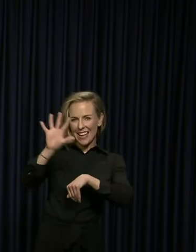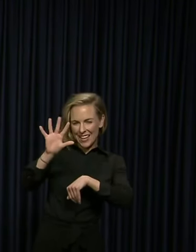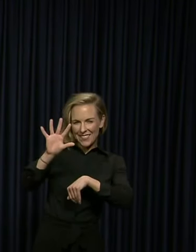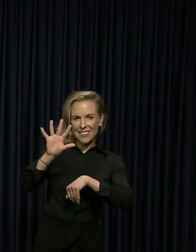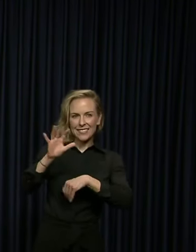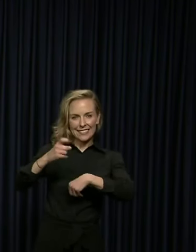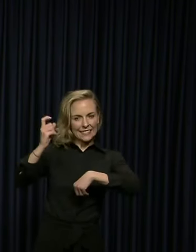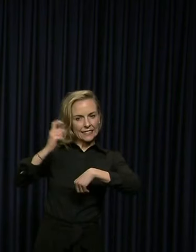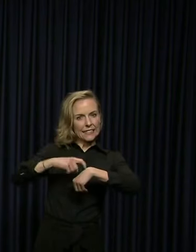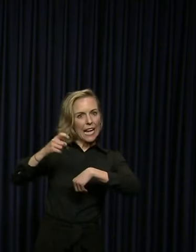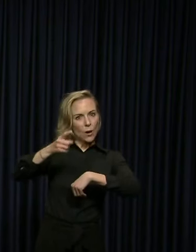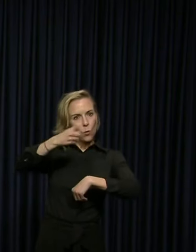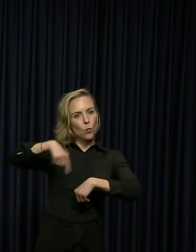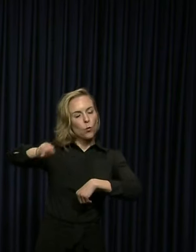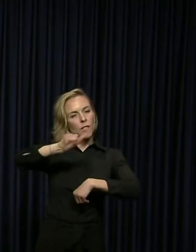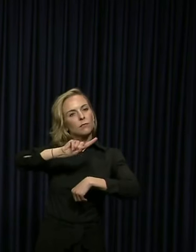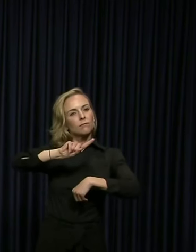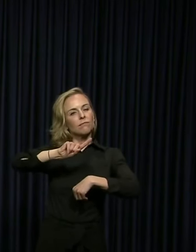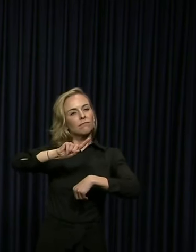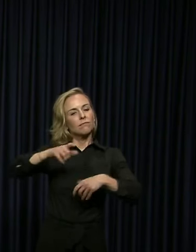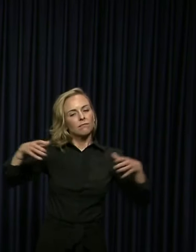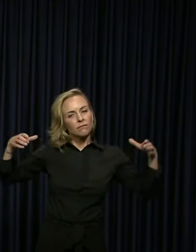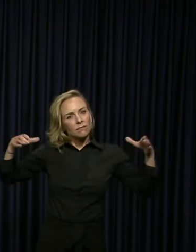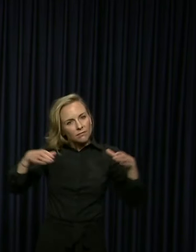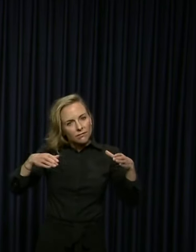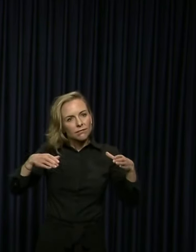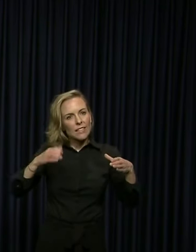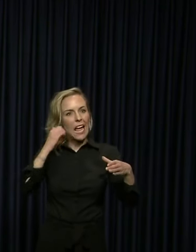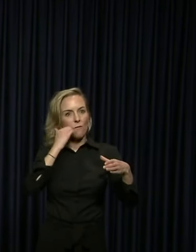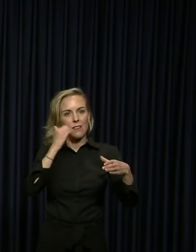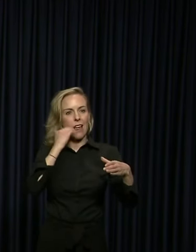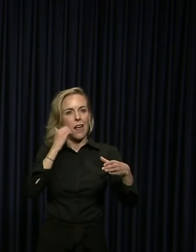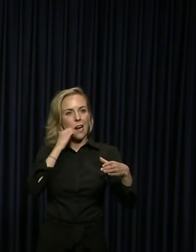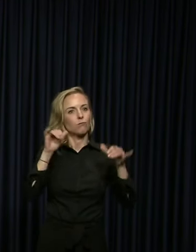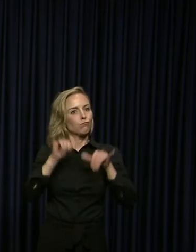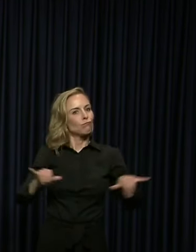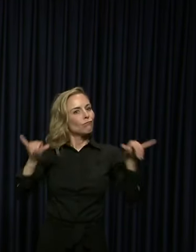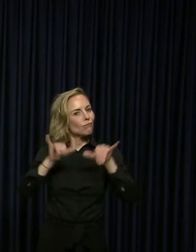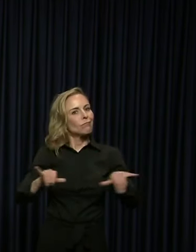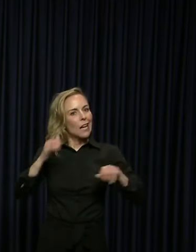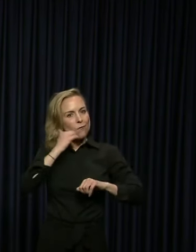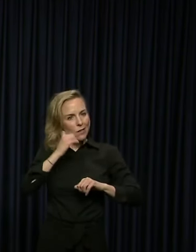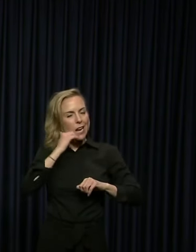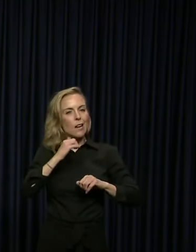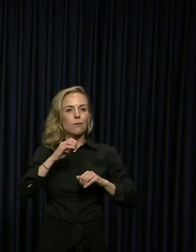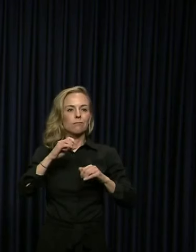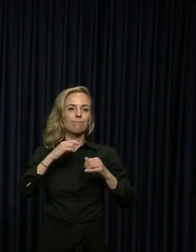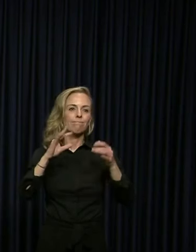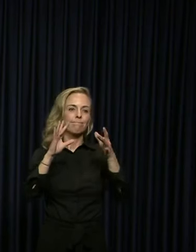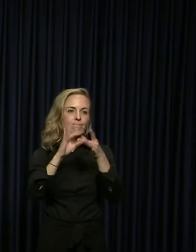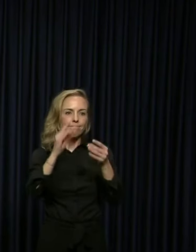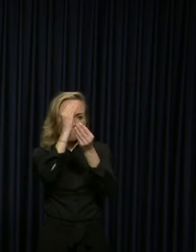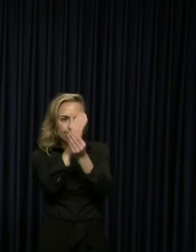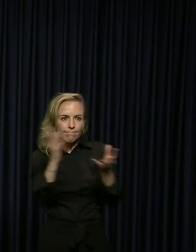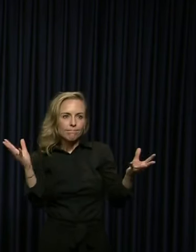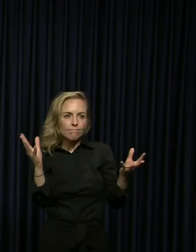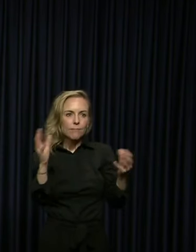OUT AND SEE EACH OTHER, BE WITH